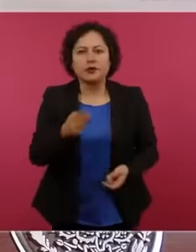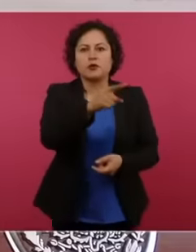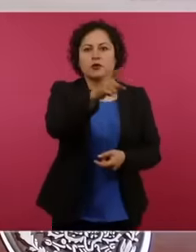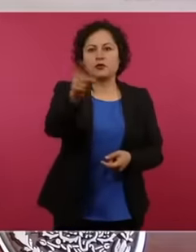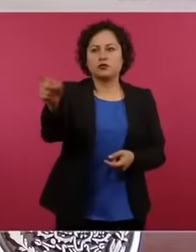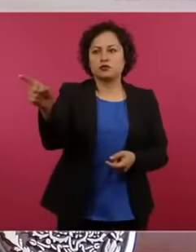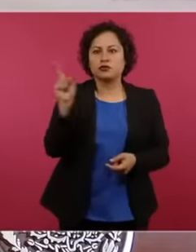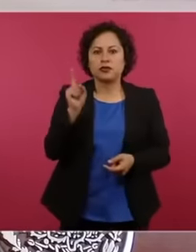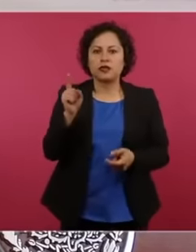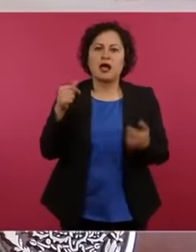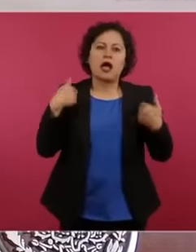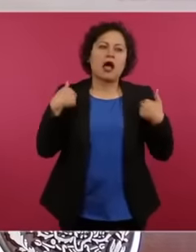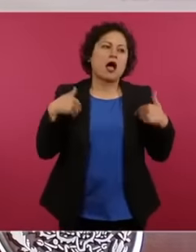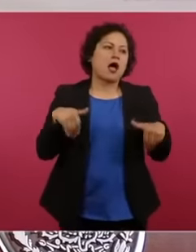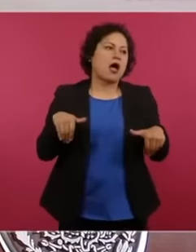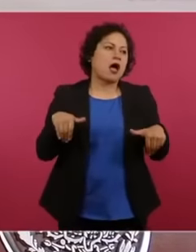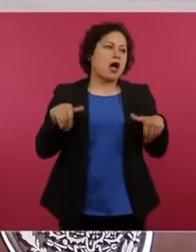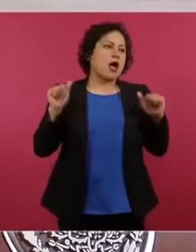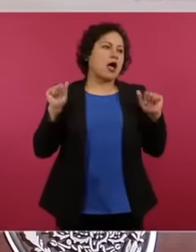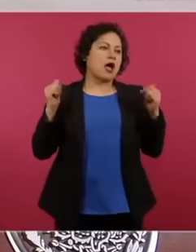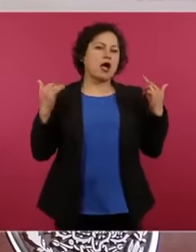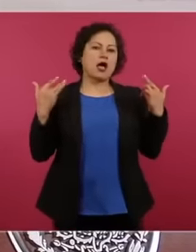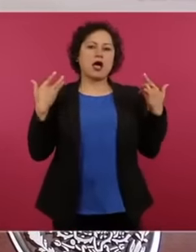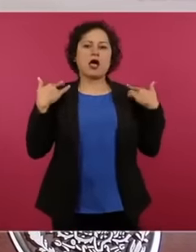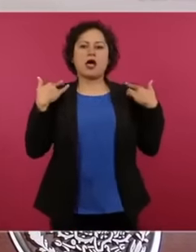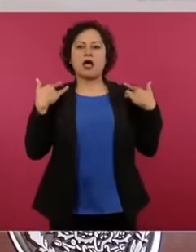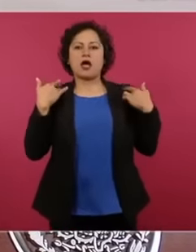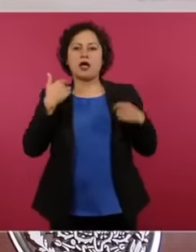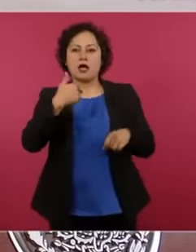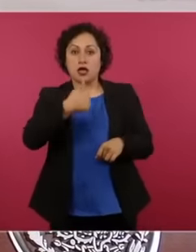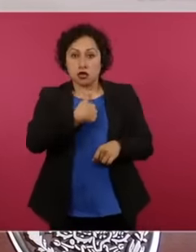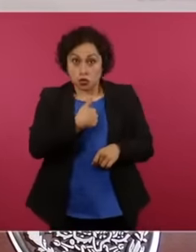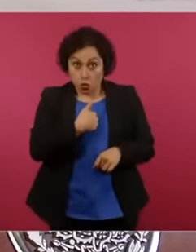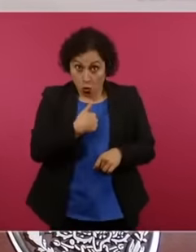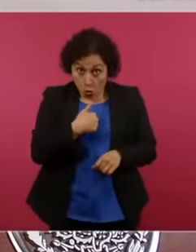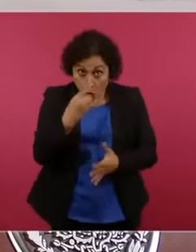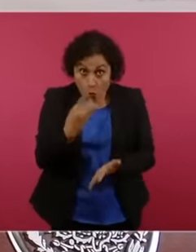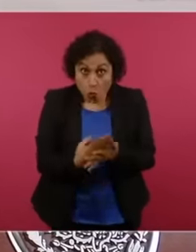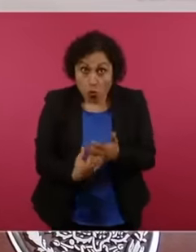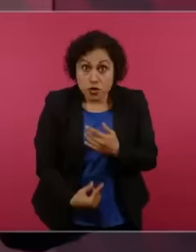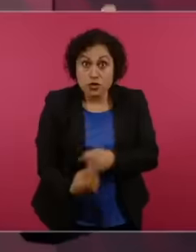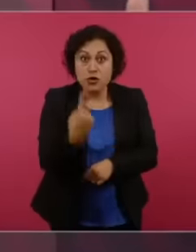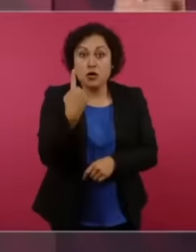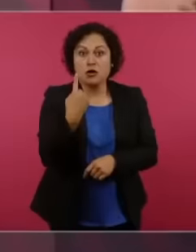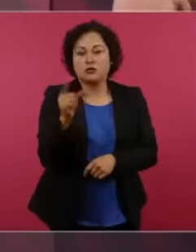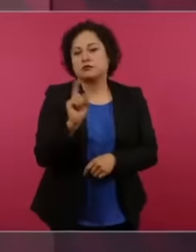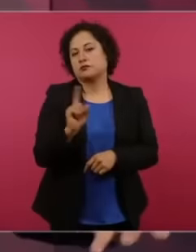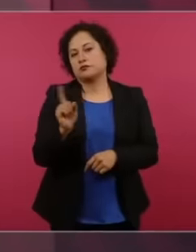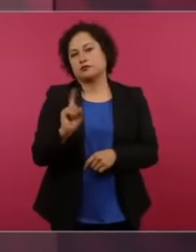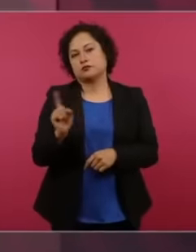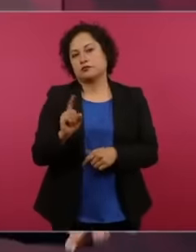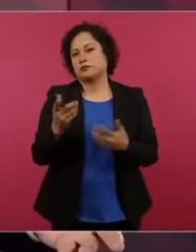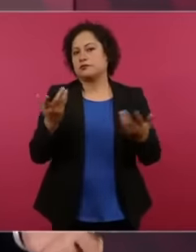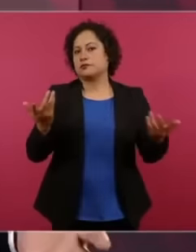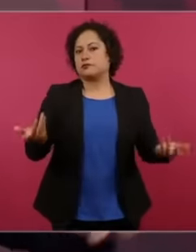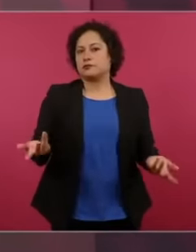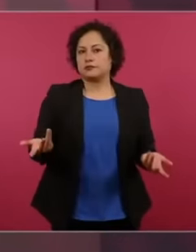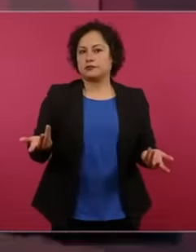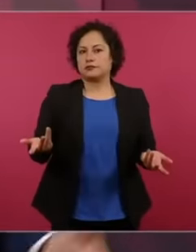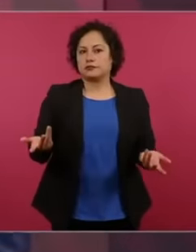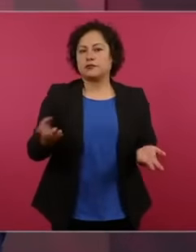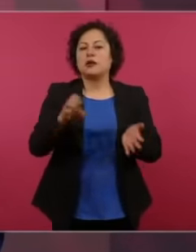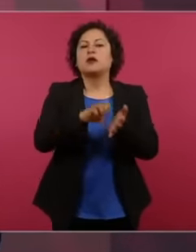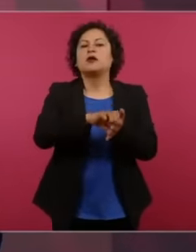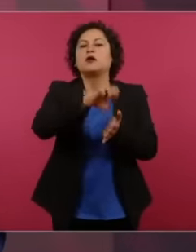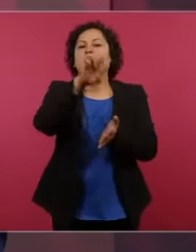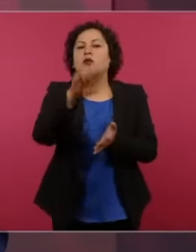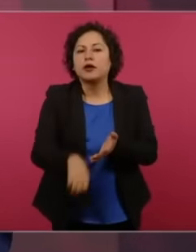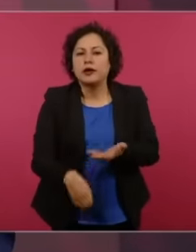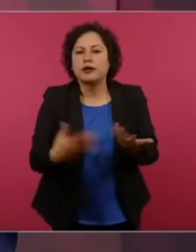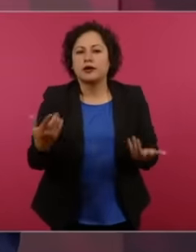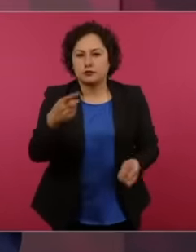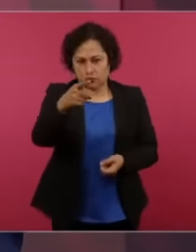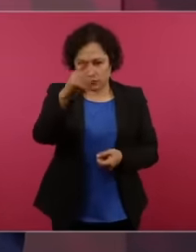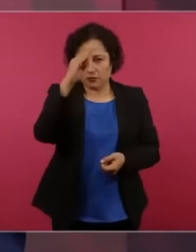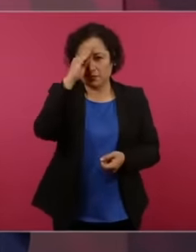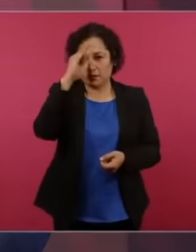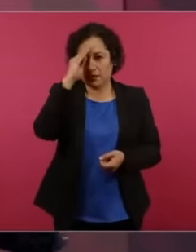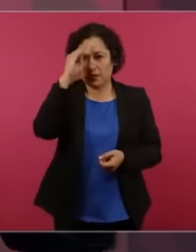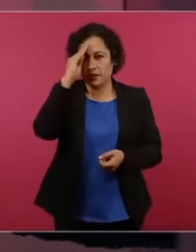don't, how are they going to give pensions to the elderly, let's go to